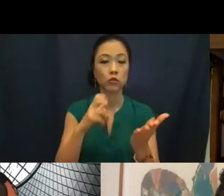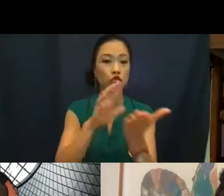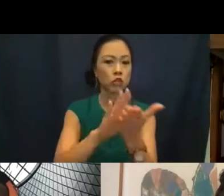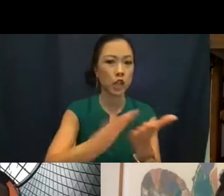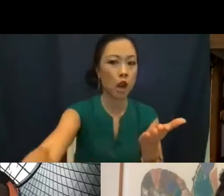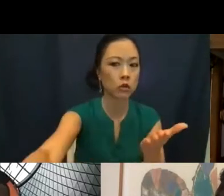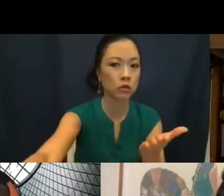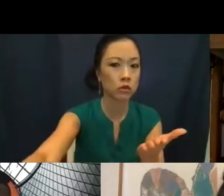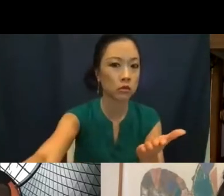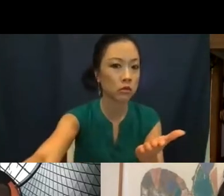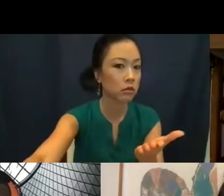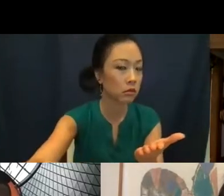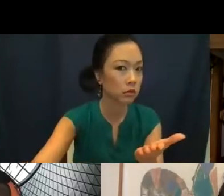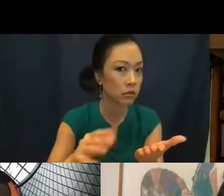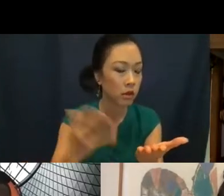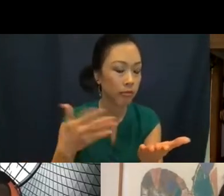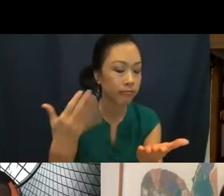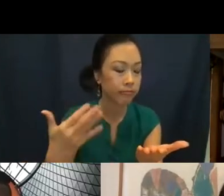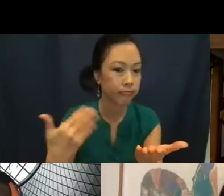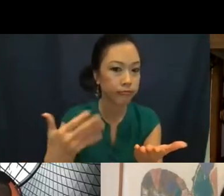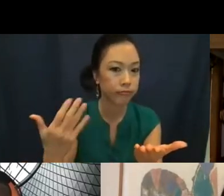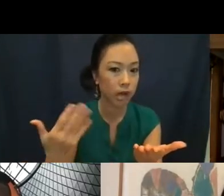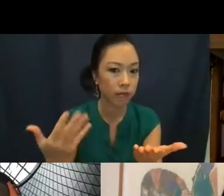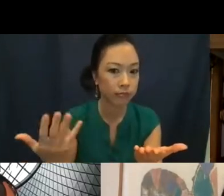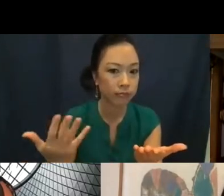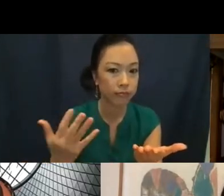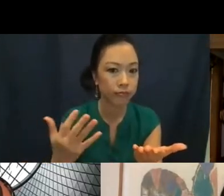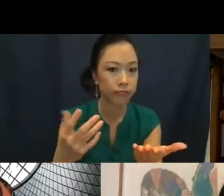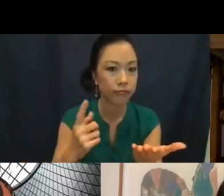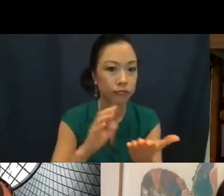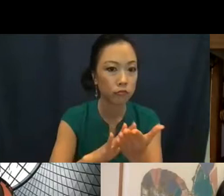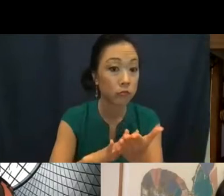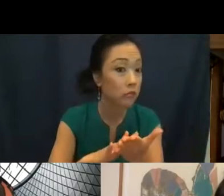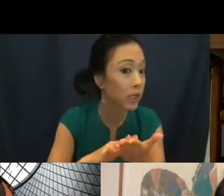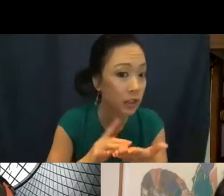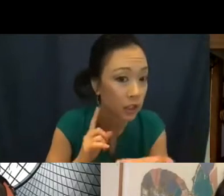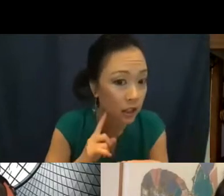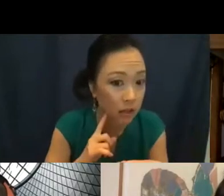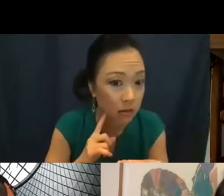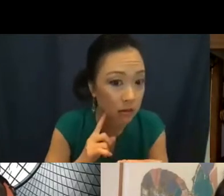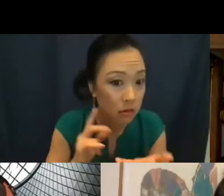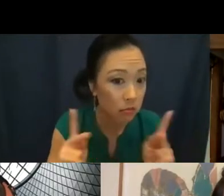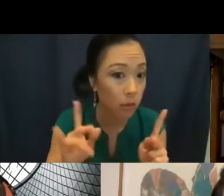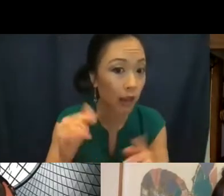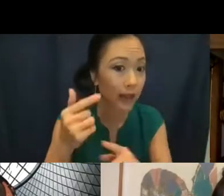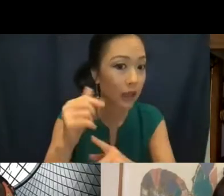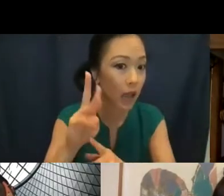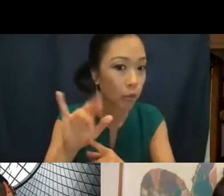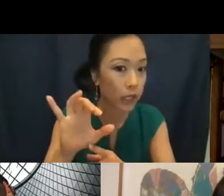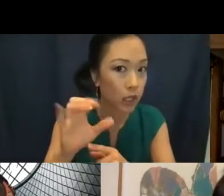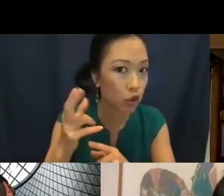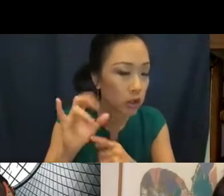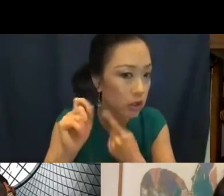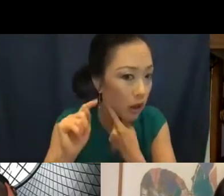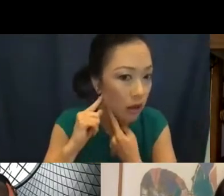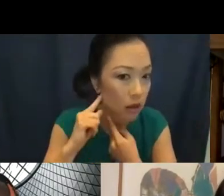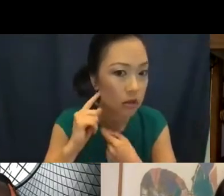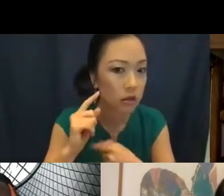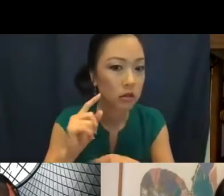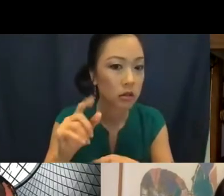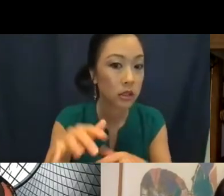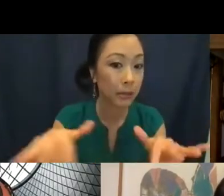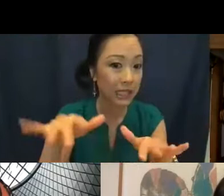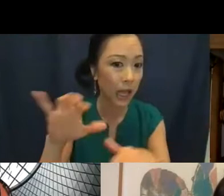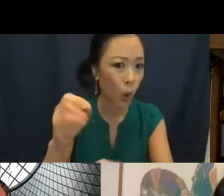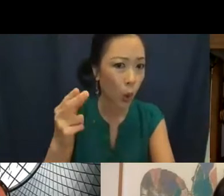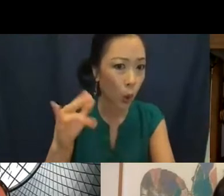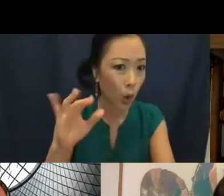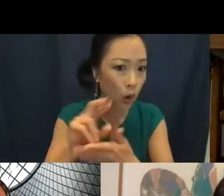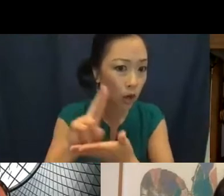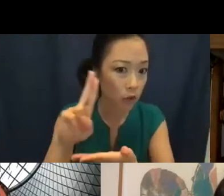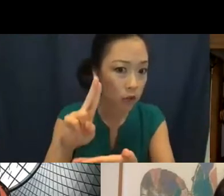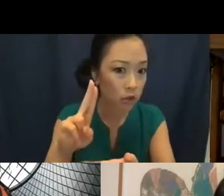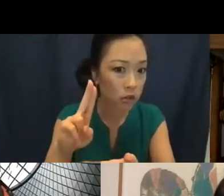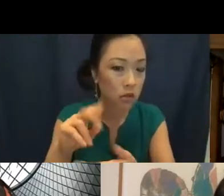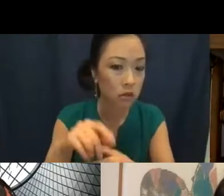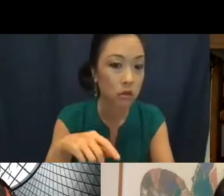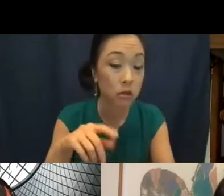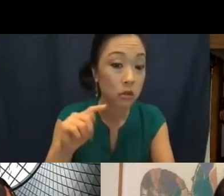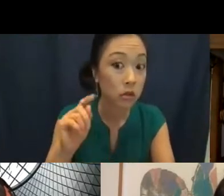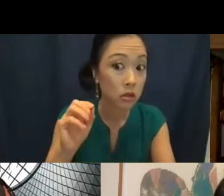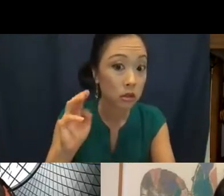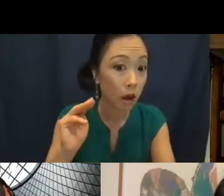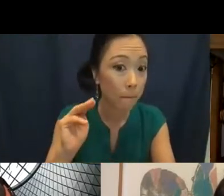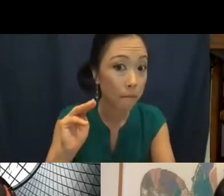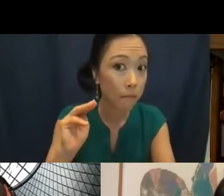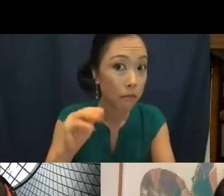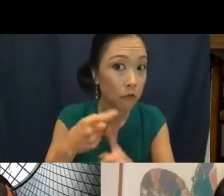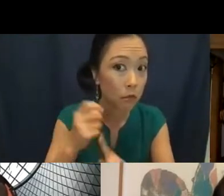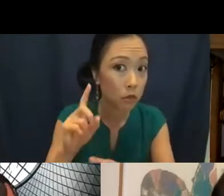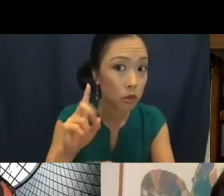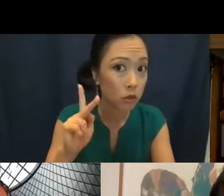and spaces like Ohio State University, Thomas at Duke university and several others in the